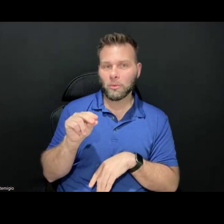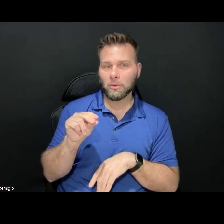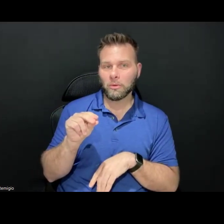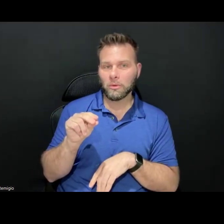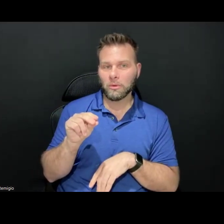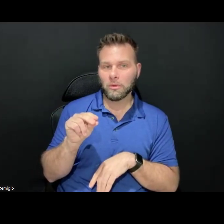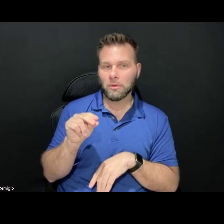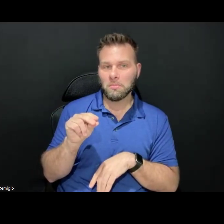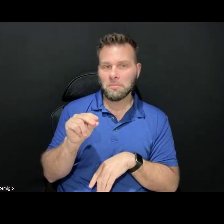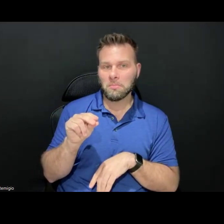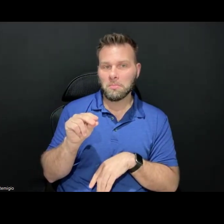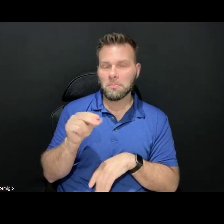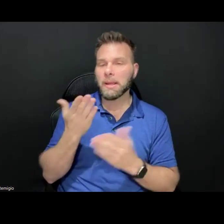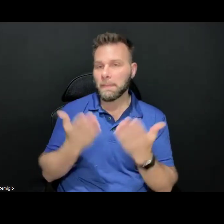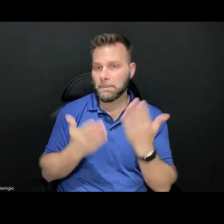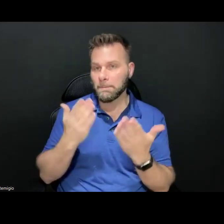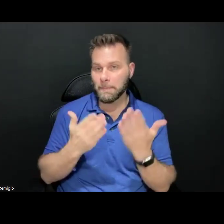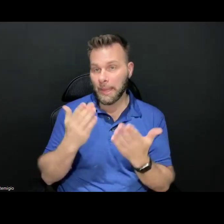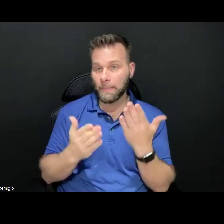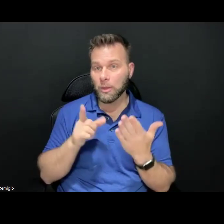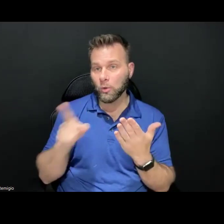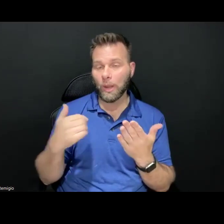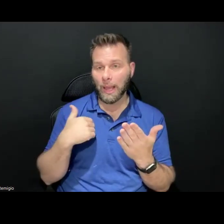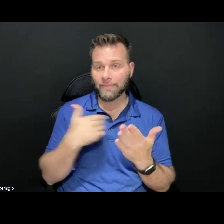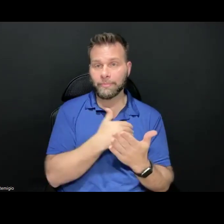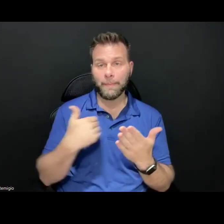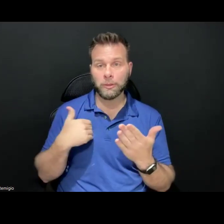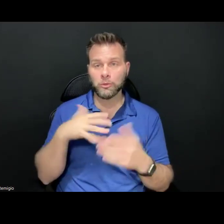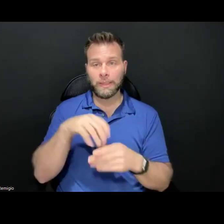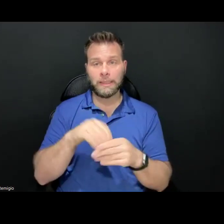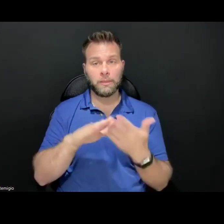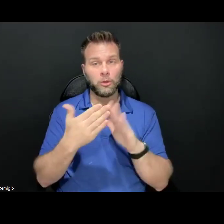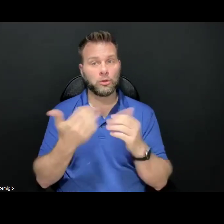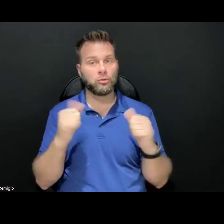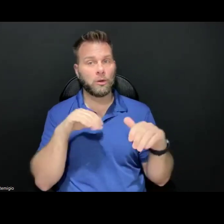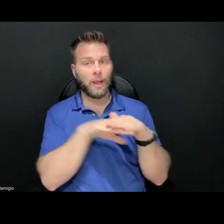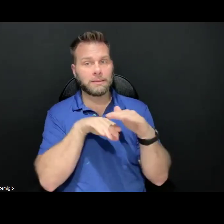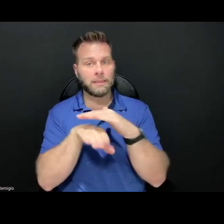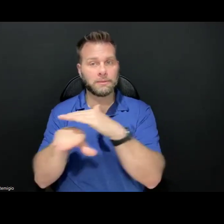might be something that you have specific members of your community who are trying to